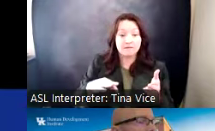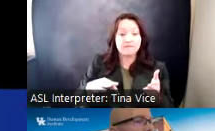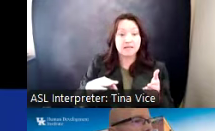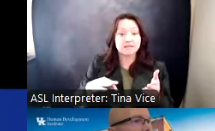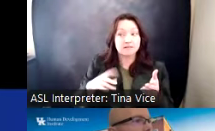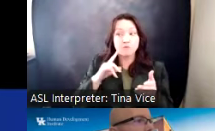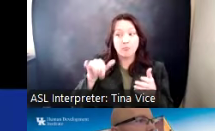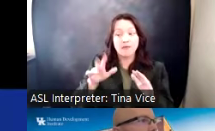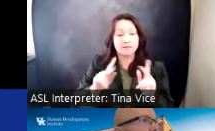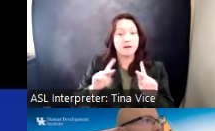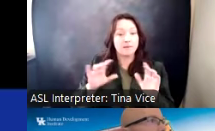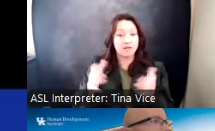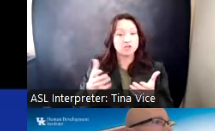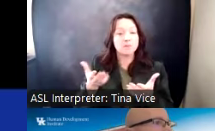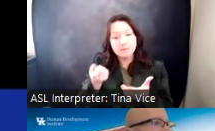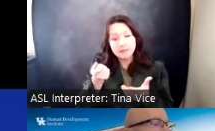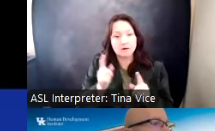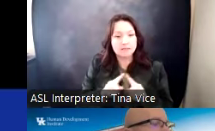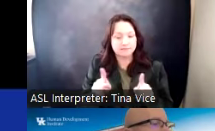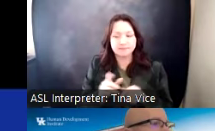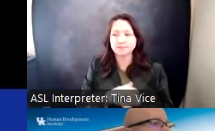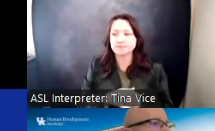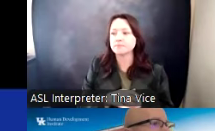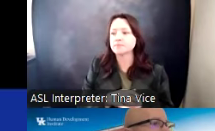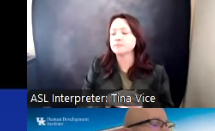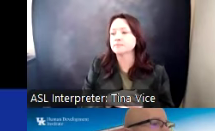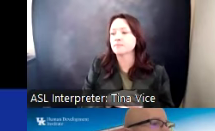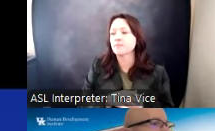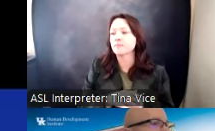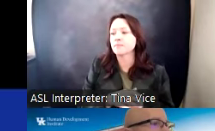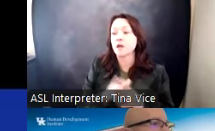population? Um so my research team and I conducted a